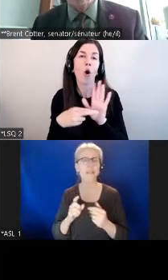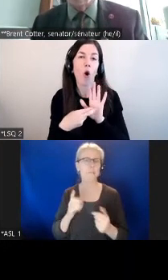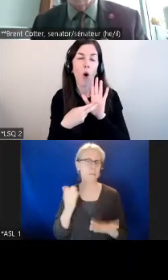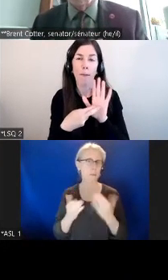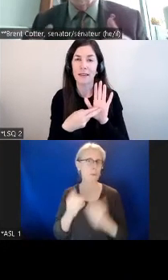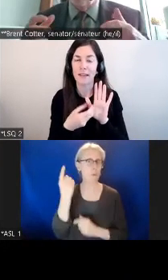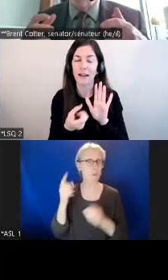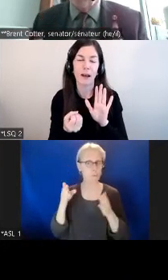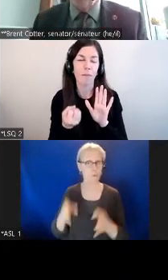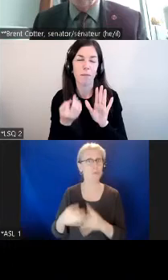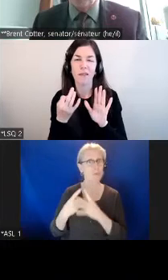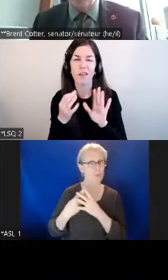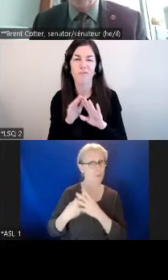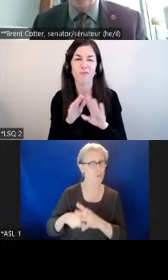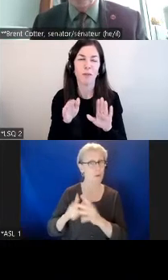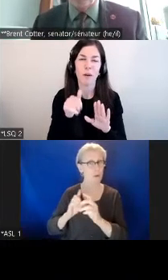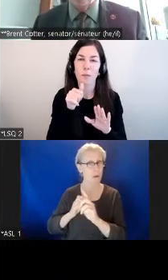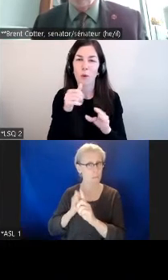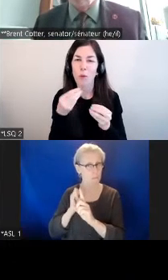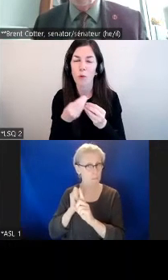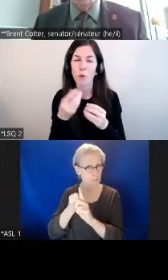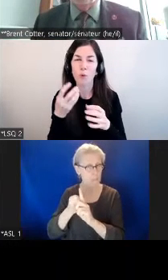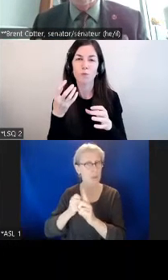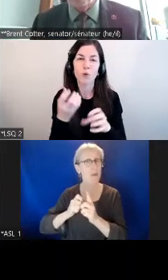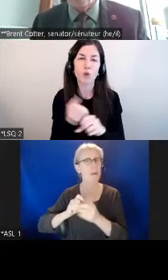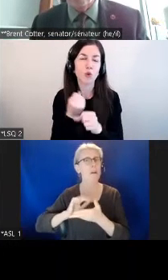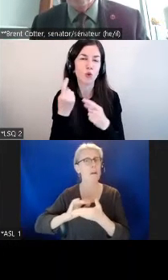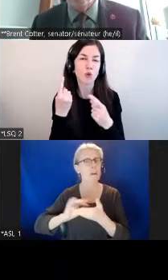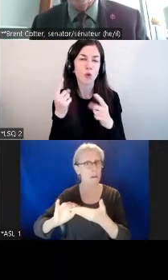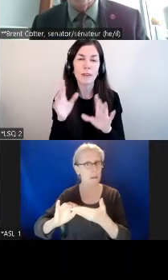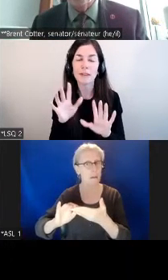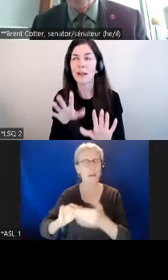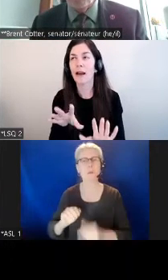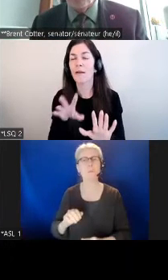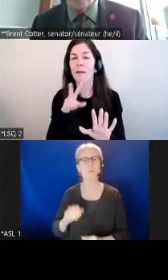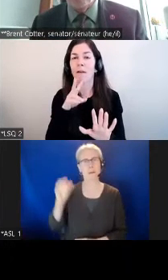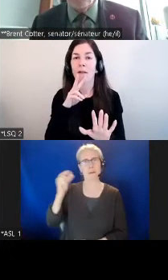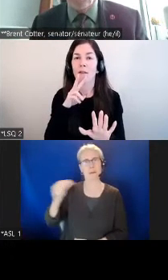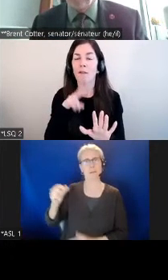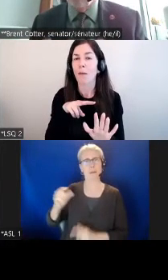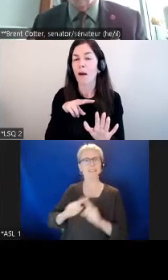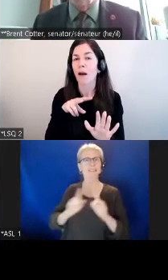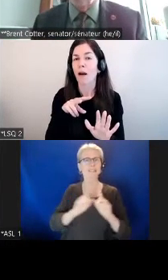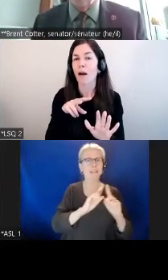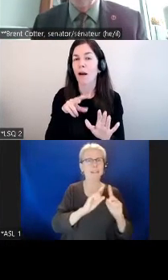THERE. WHEREAS WITH THE GOVERNMENT BILL, IT HAS ALL KINDS OF OTHER FORMS OF MOMENTUM. WITH THE